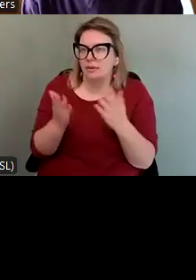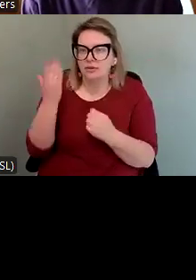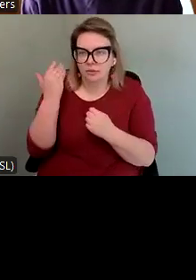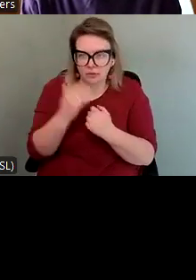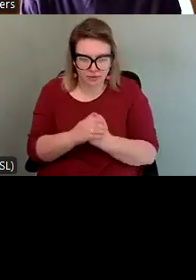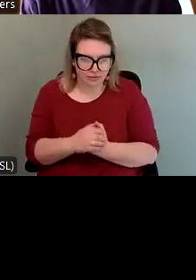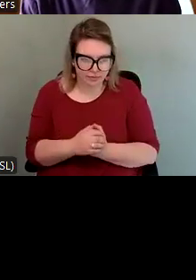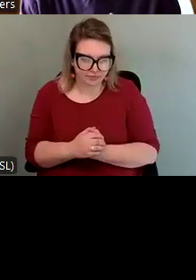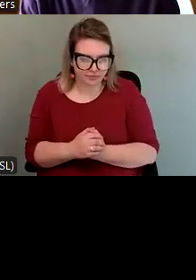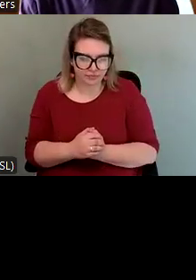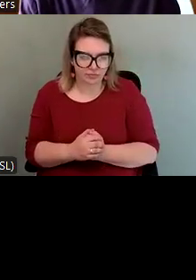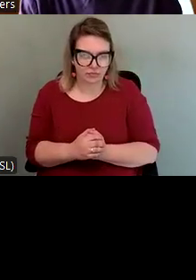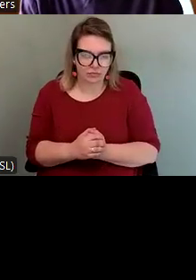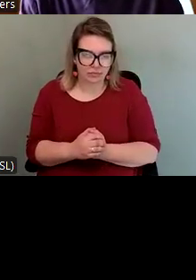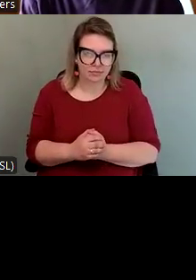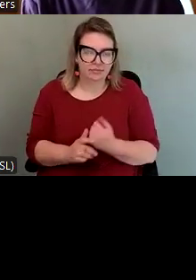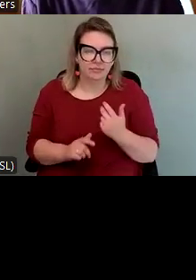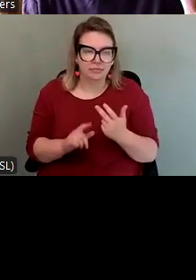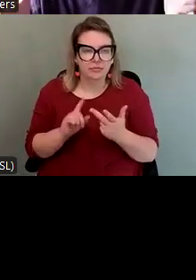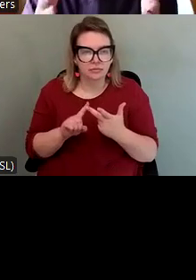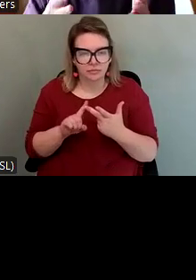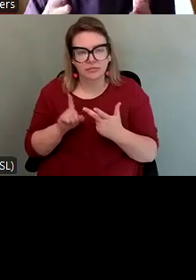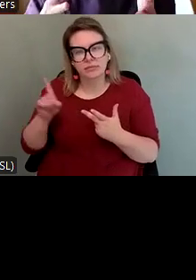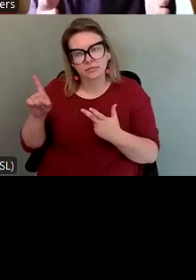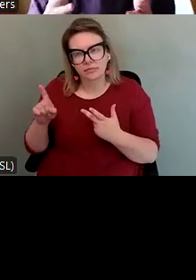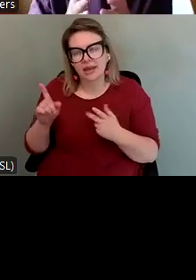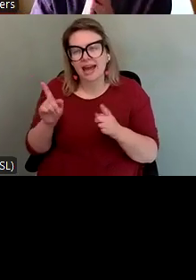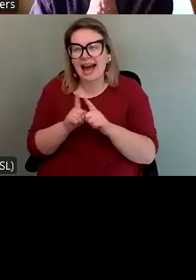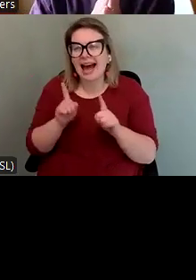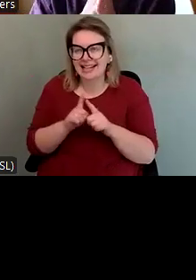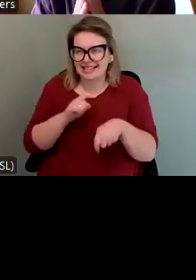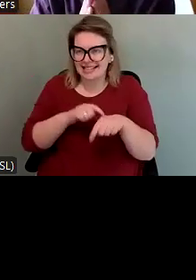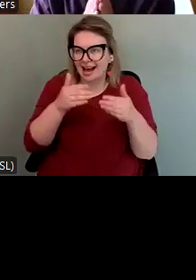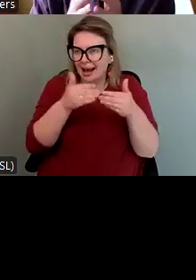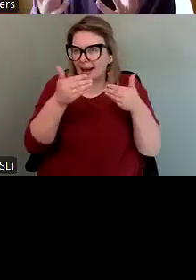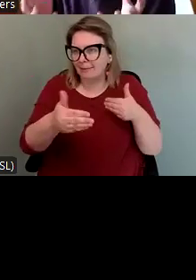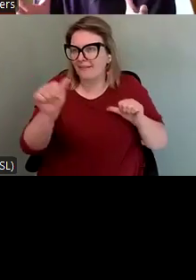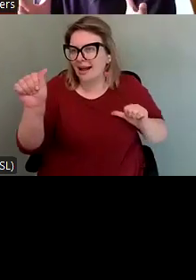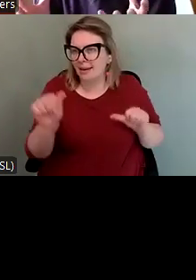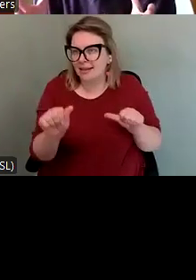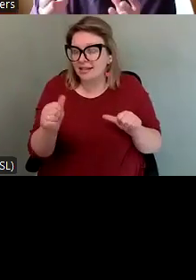The last thing is around the limited window. In the past, you could set a cookie on a device,